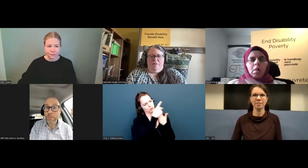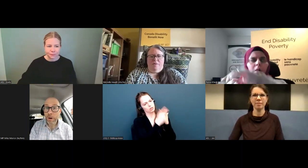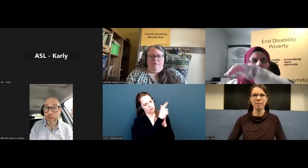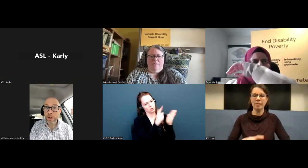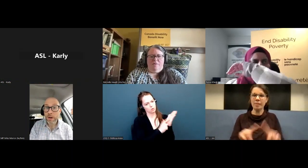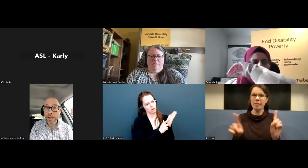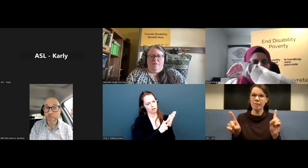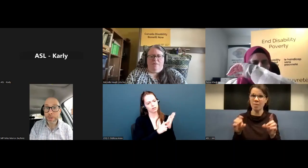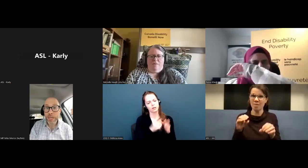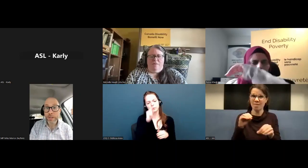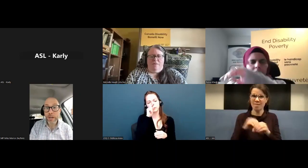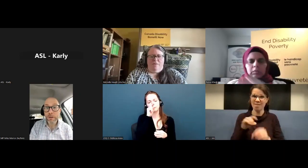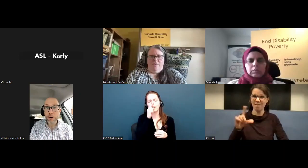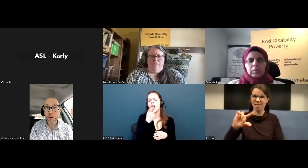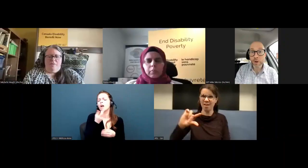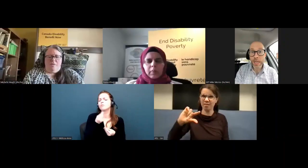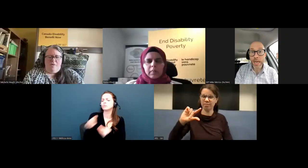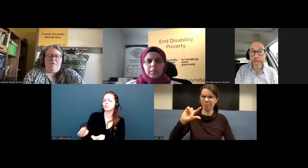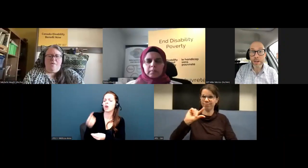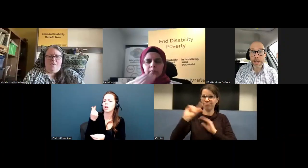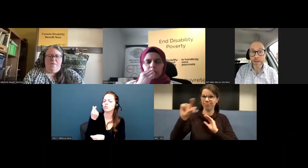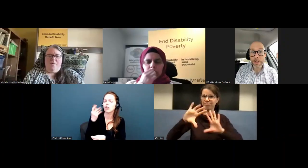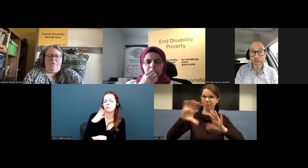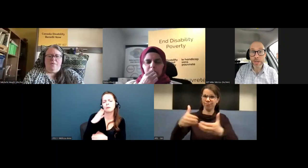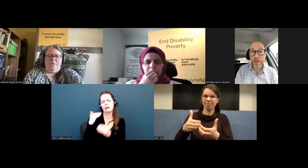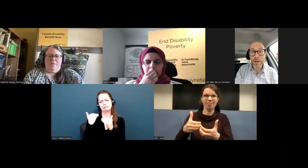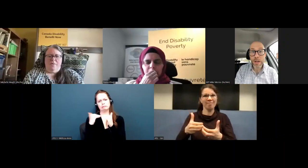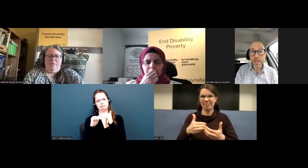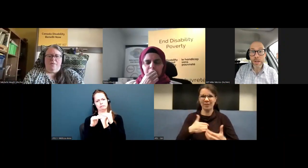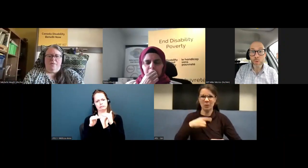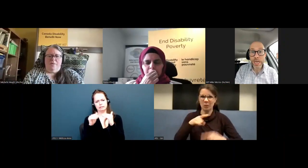I THINK THAT IS IMPORTANT TO CALL OUT, MICHELLE, NOT TO OVERSET EXPECTATIONS THAT WE NEED TO